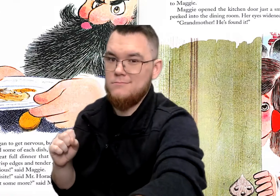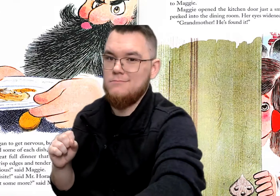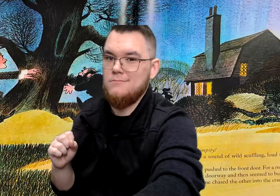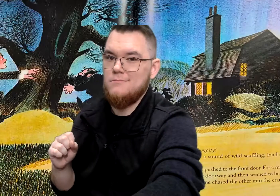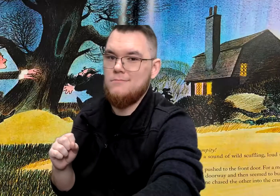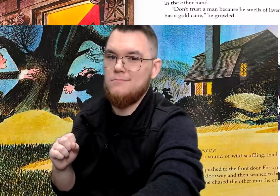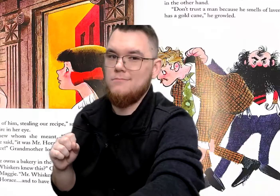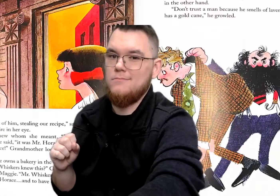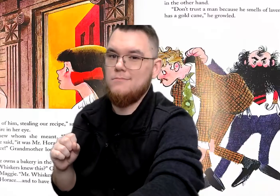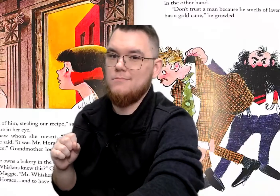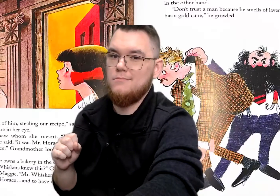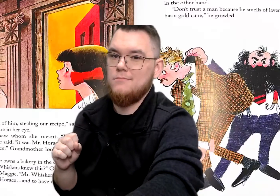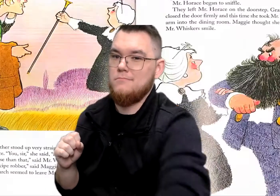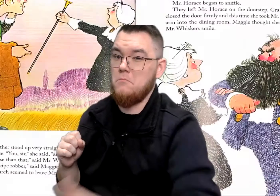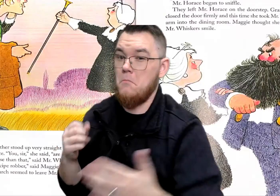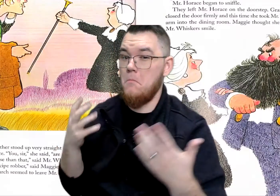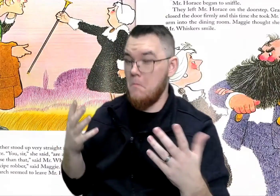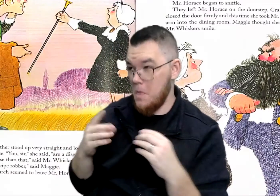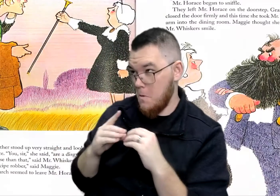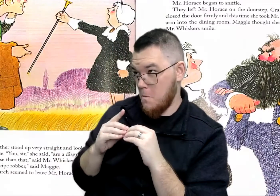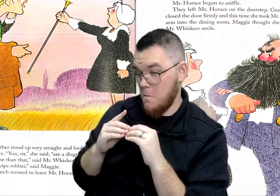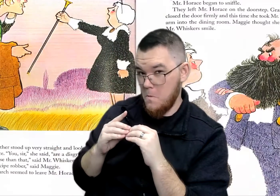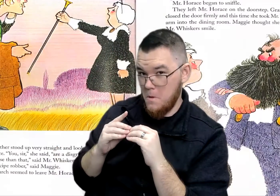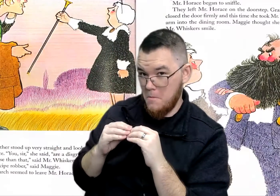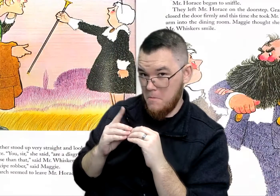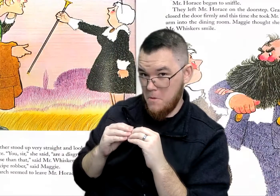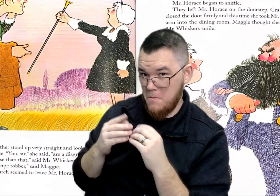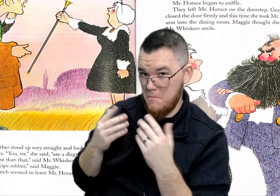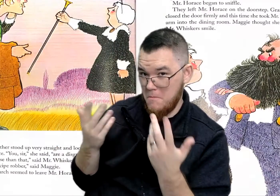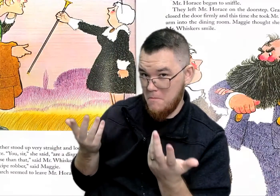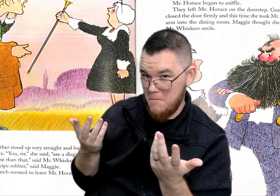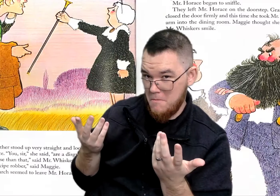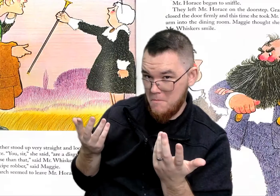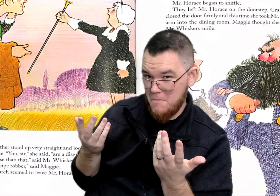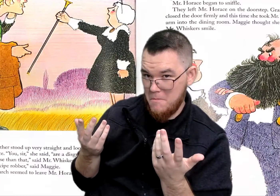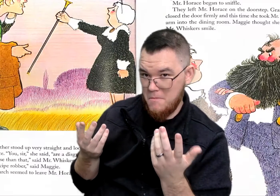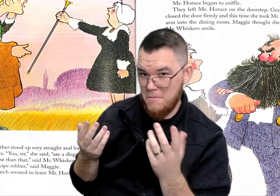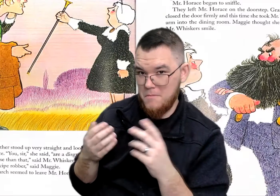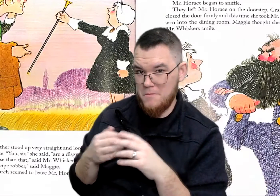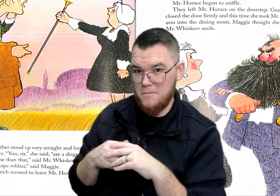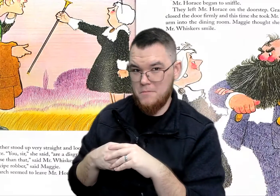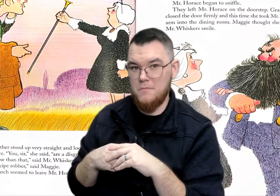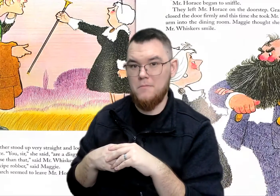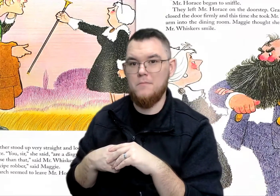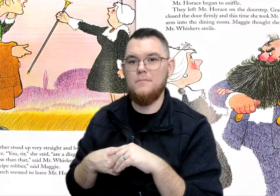The wind blew and rattled the shutters, and outside the door came a loud wail from Mr.